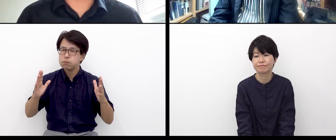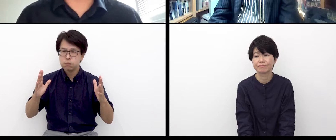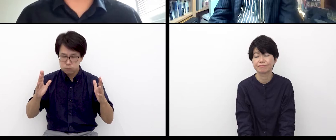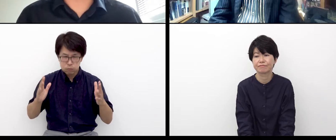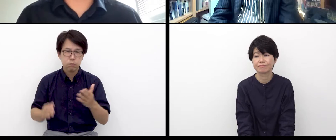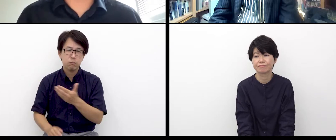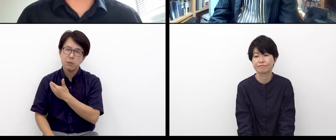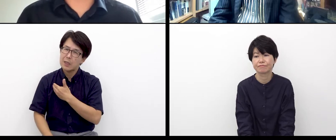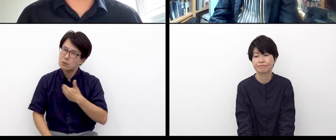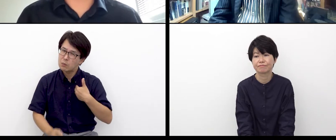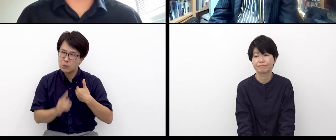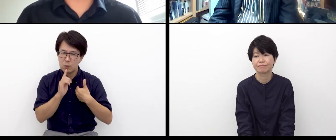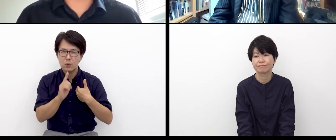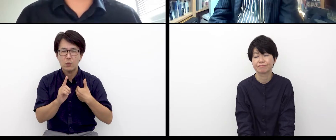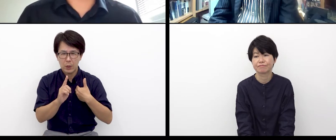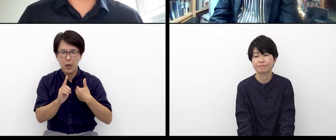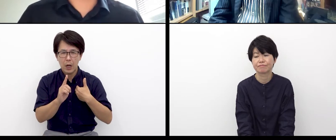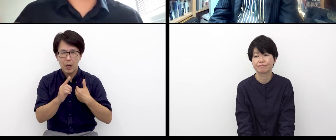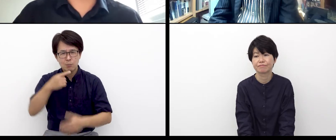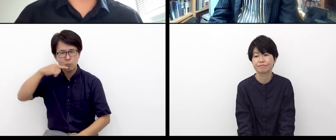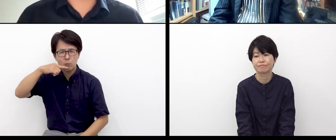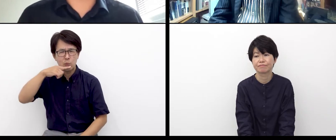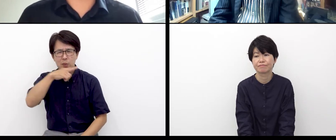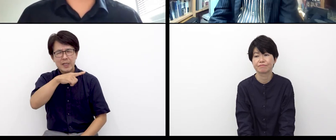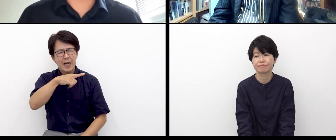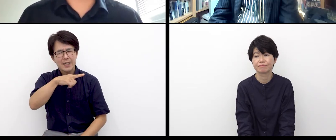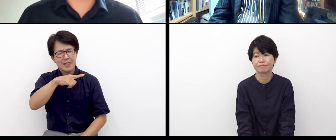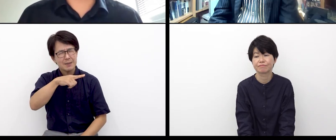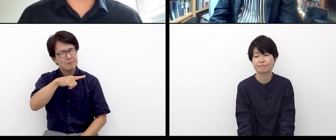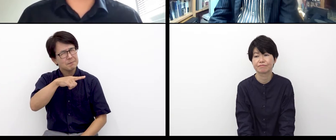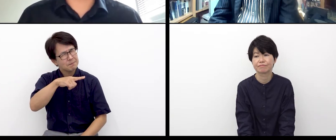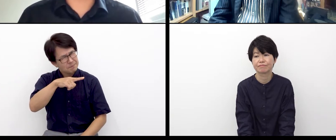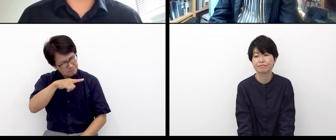That situation suddenly came to our world.